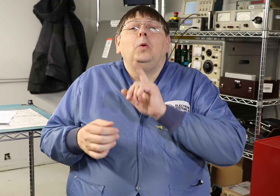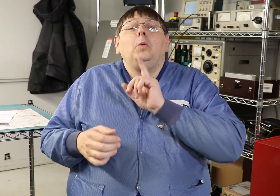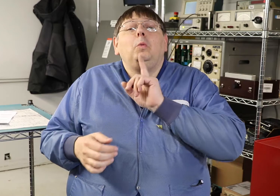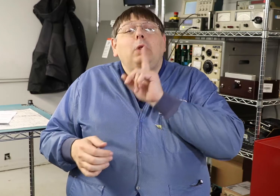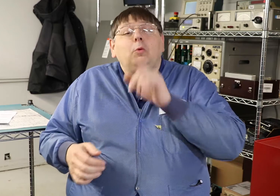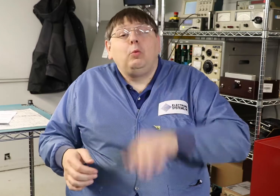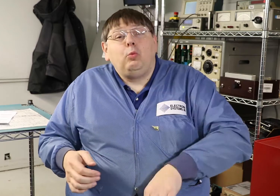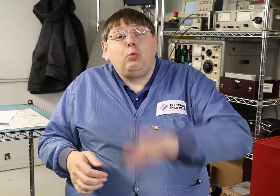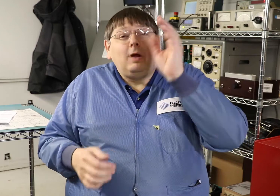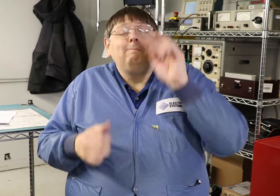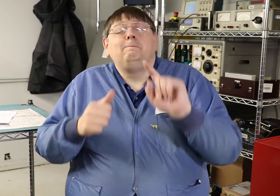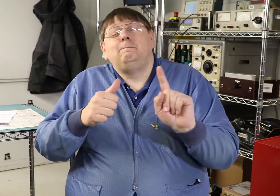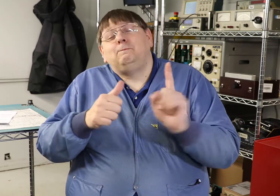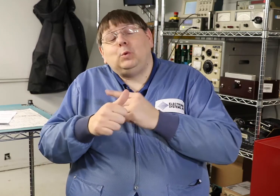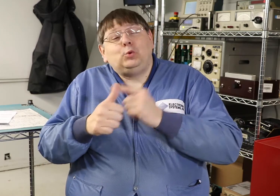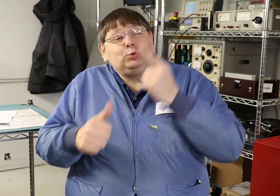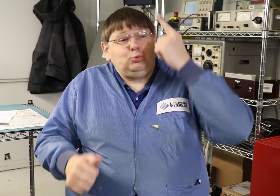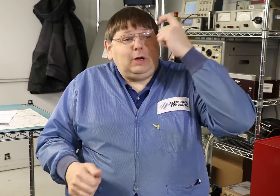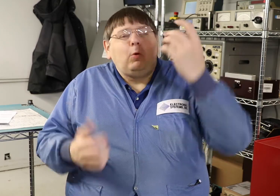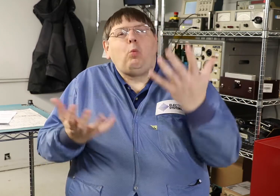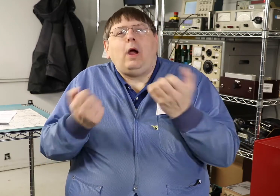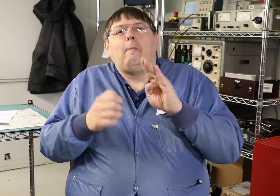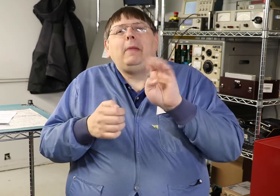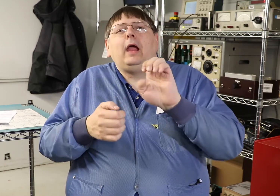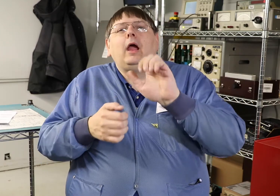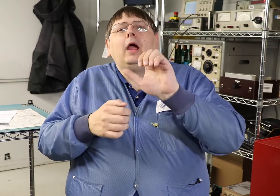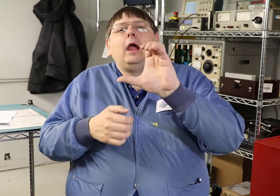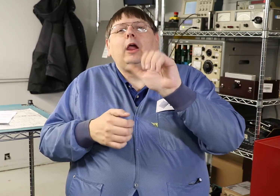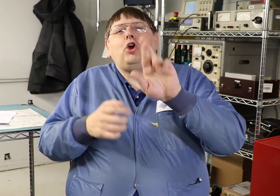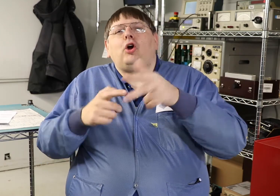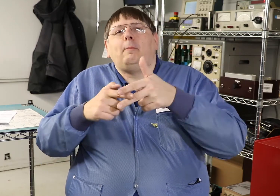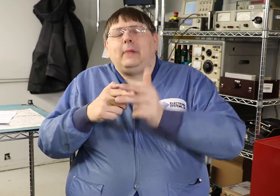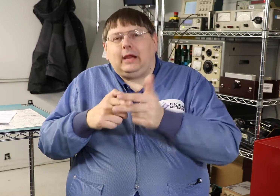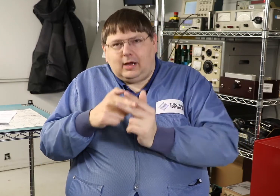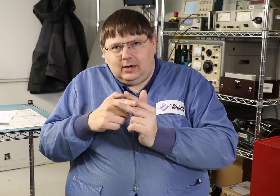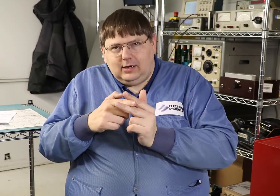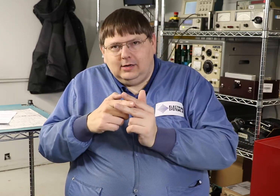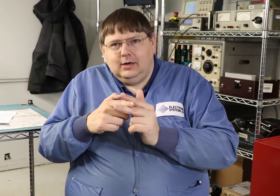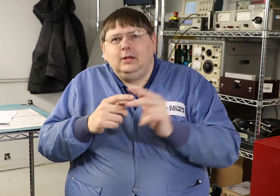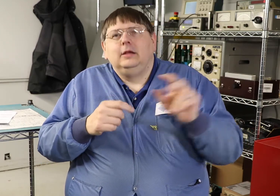When I was growing up, my first dream job was to be a car mechanic.